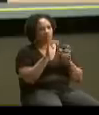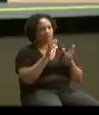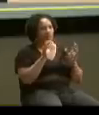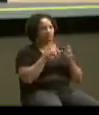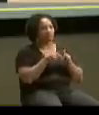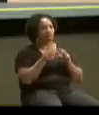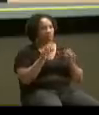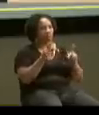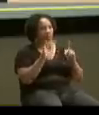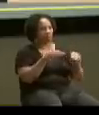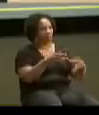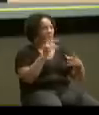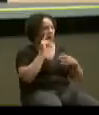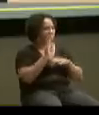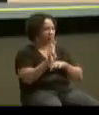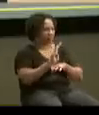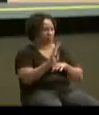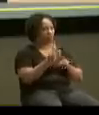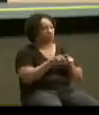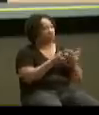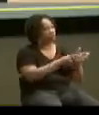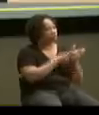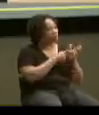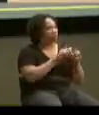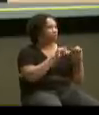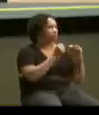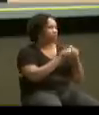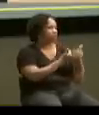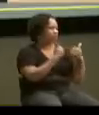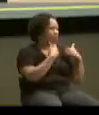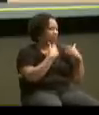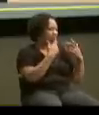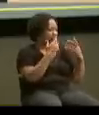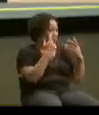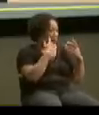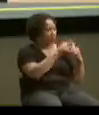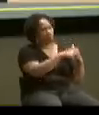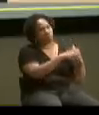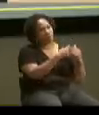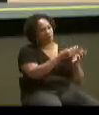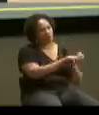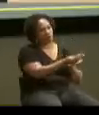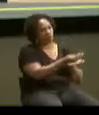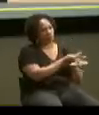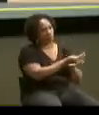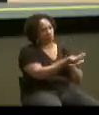THAT PROVIDES TO BUSINESSES NOW, IE THE REQUIREMENTS THAT AGENCIES HAVE TO DO GREEN PURCHASING.